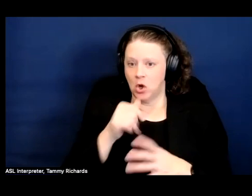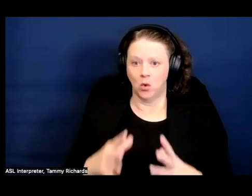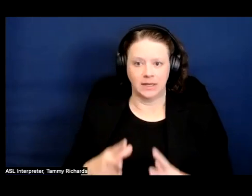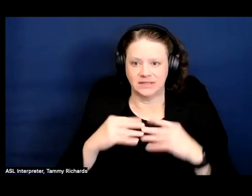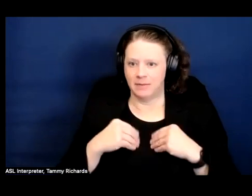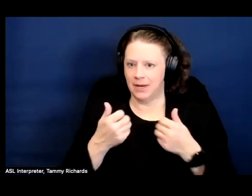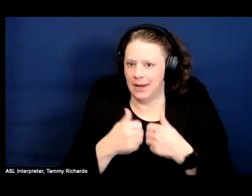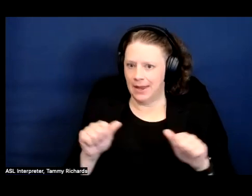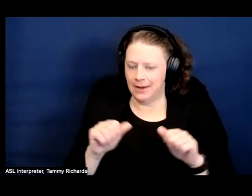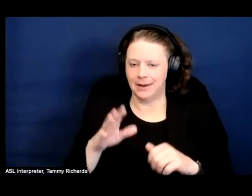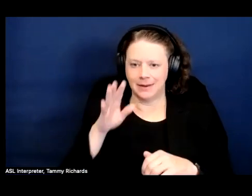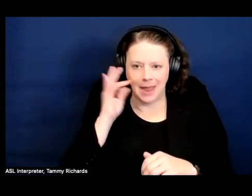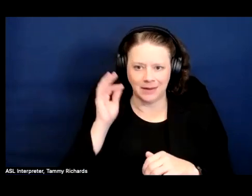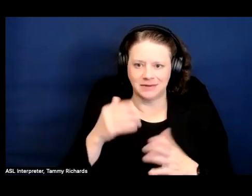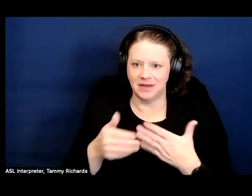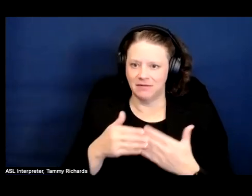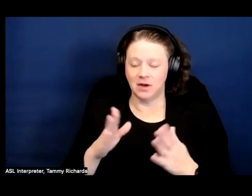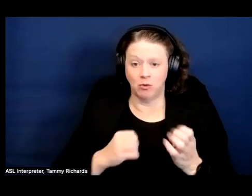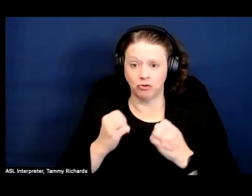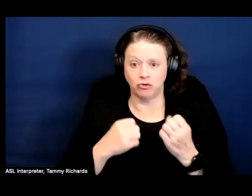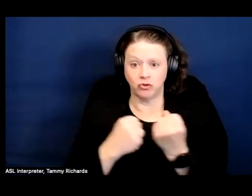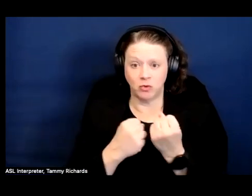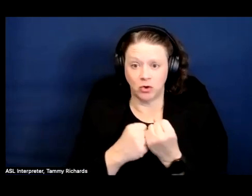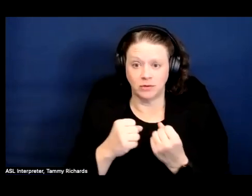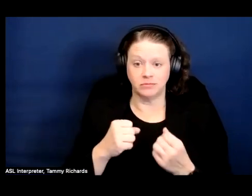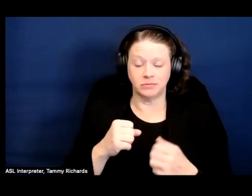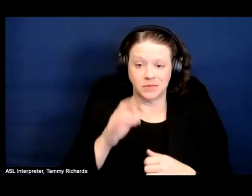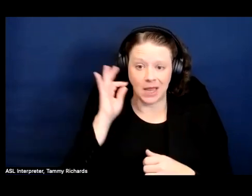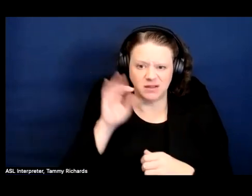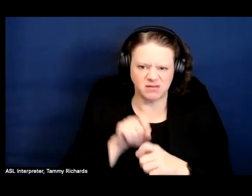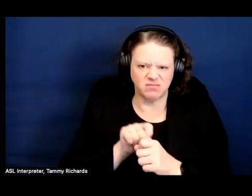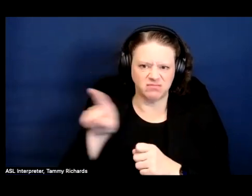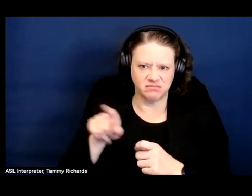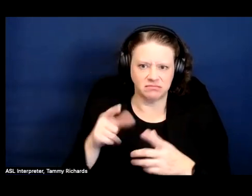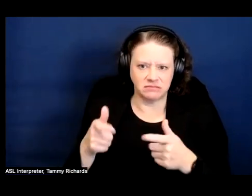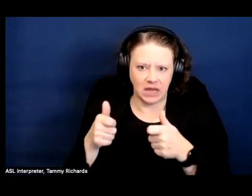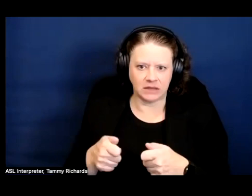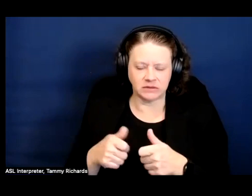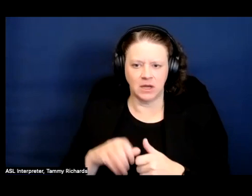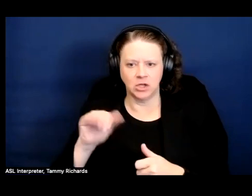It can be a bit more nuanced. If it indicates any kind of preference